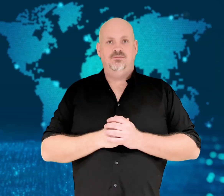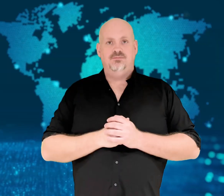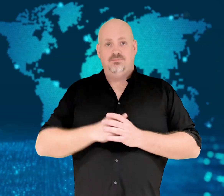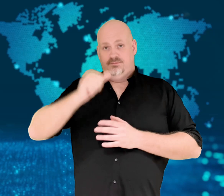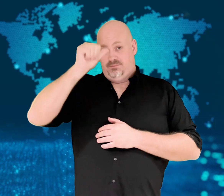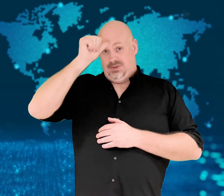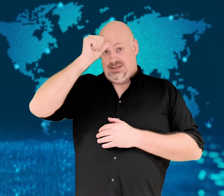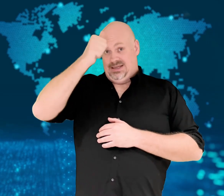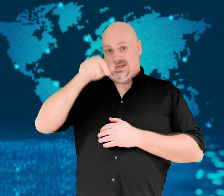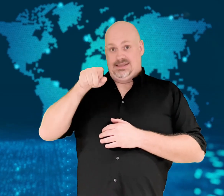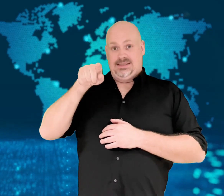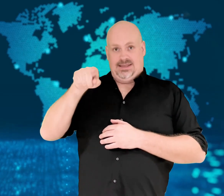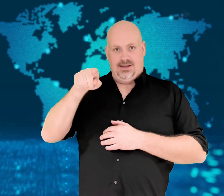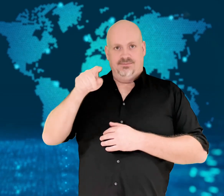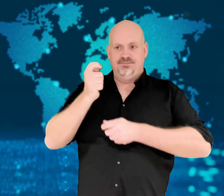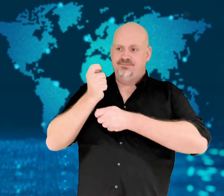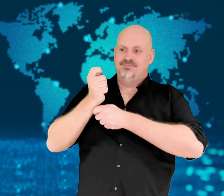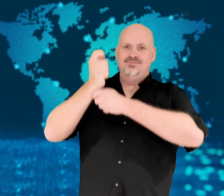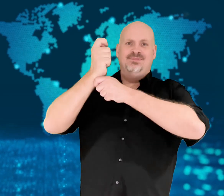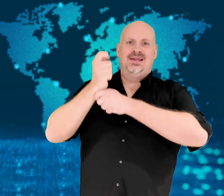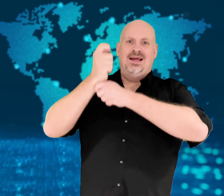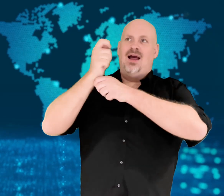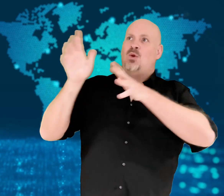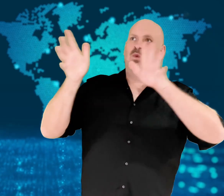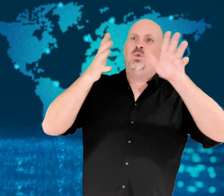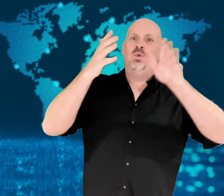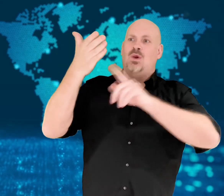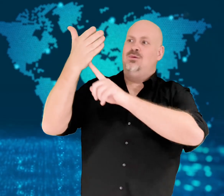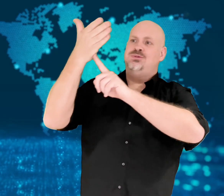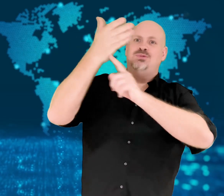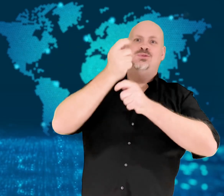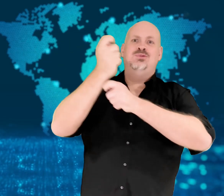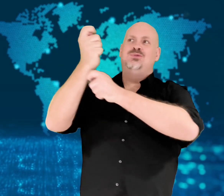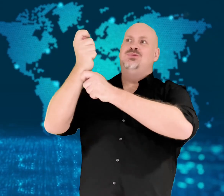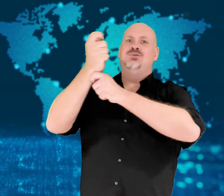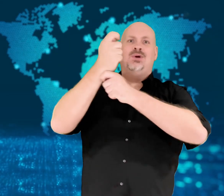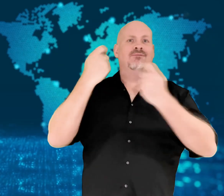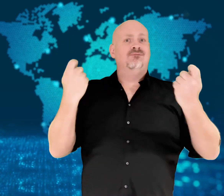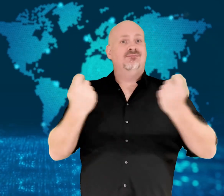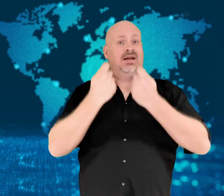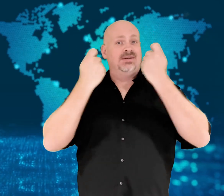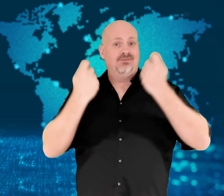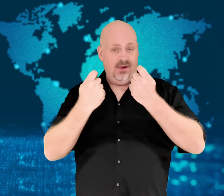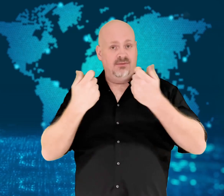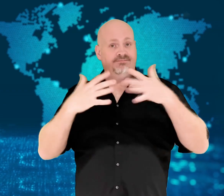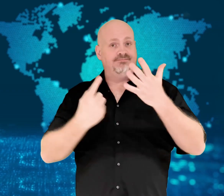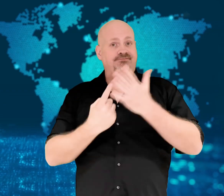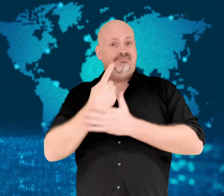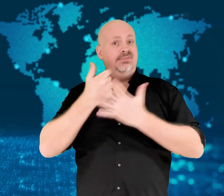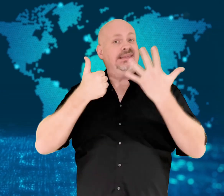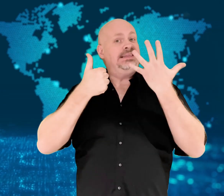[GAVIN]: Six people were killed when their throats were cut by